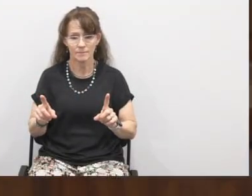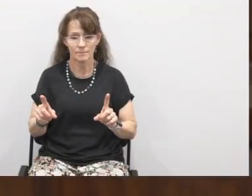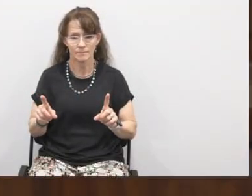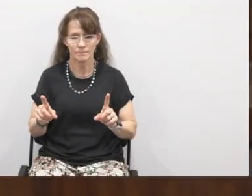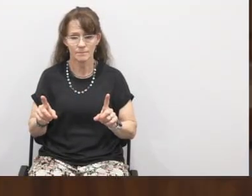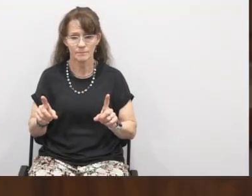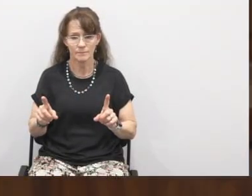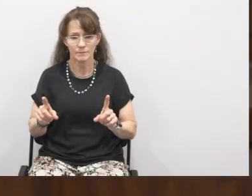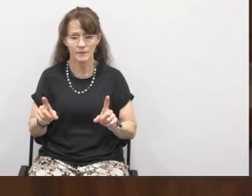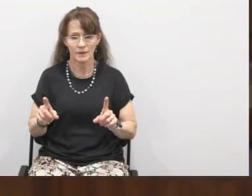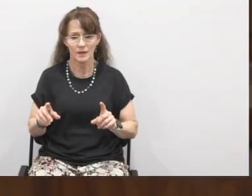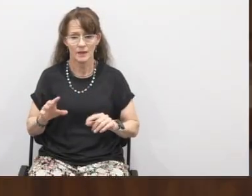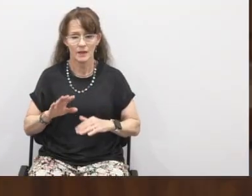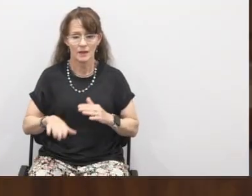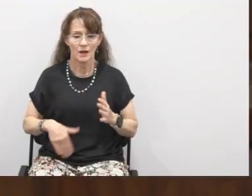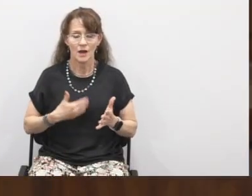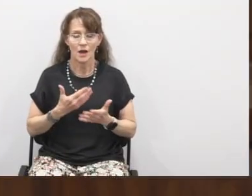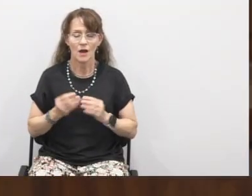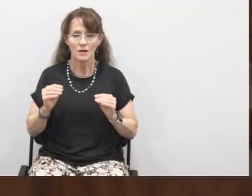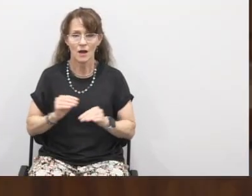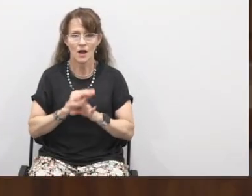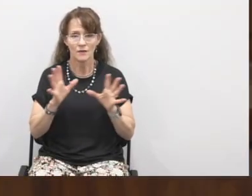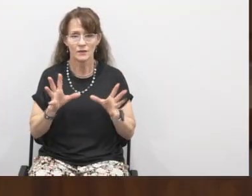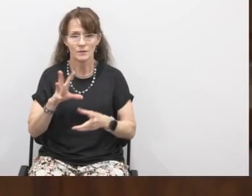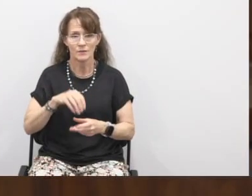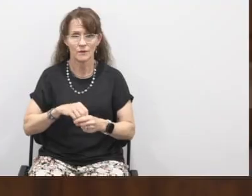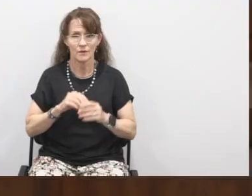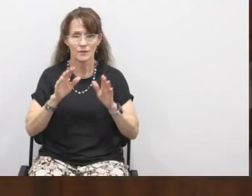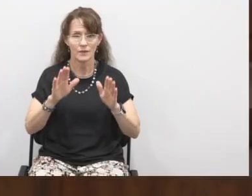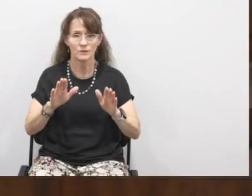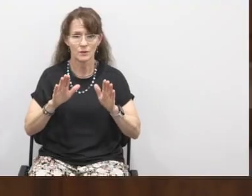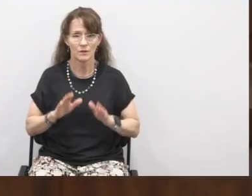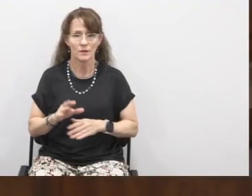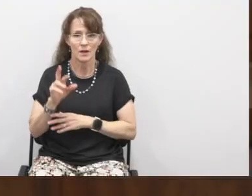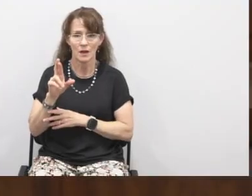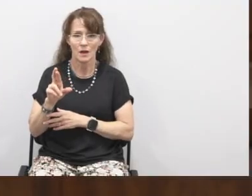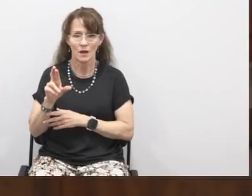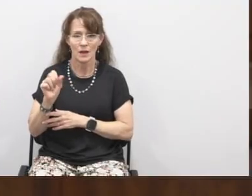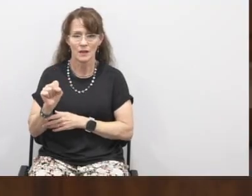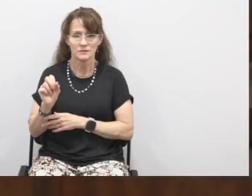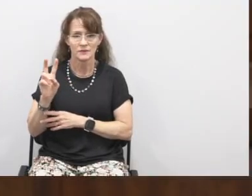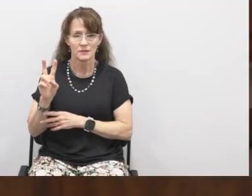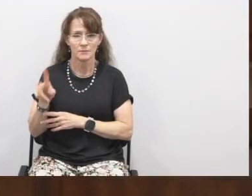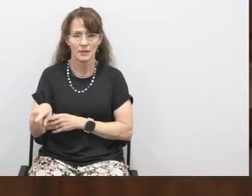And you've all obviously participated in this wonderful RSVP, right?